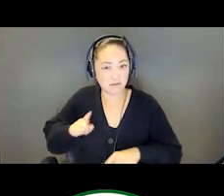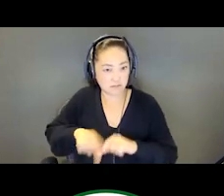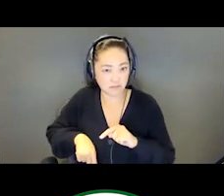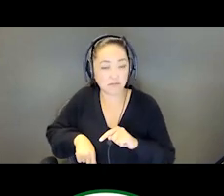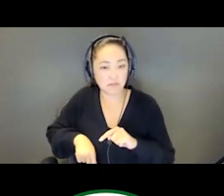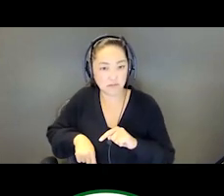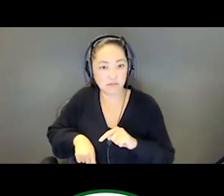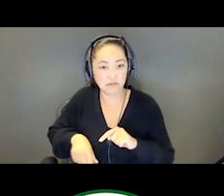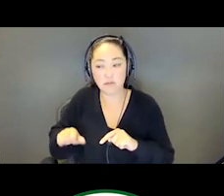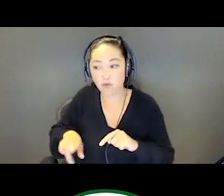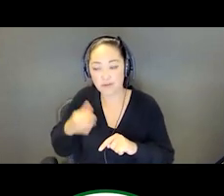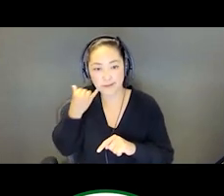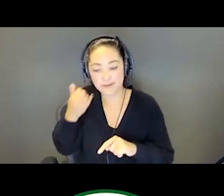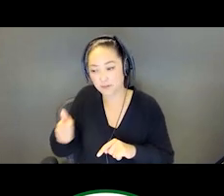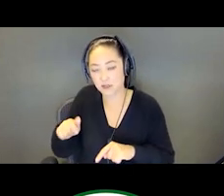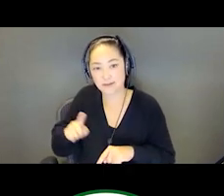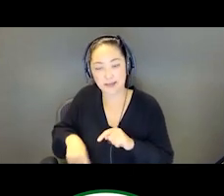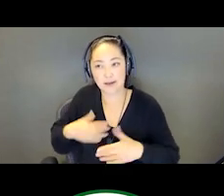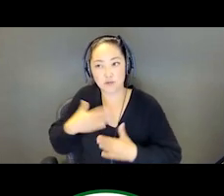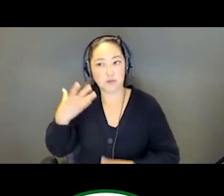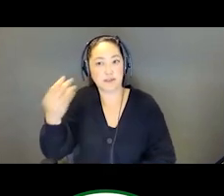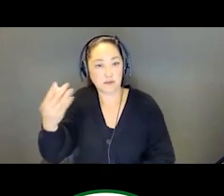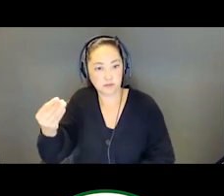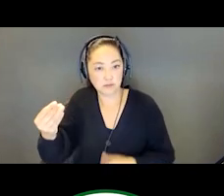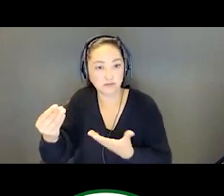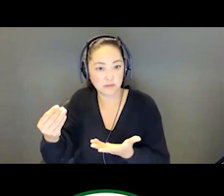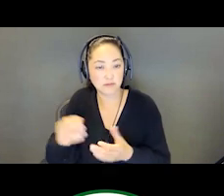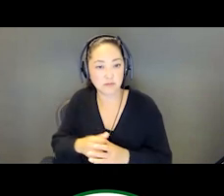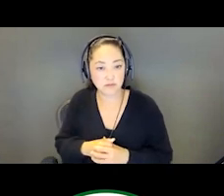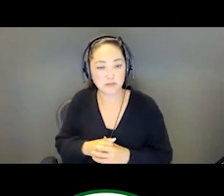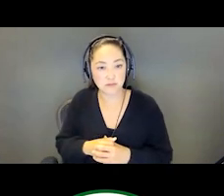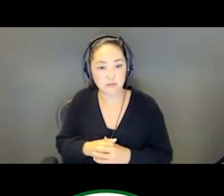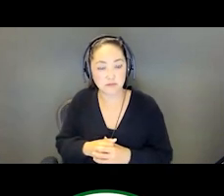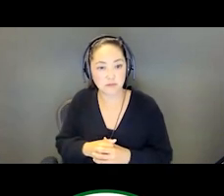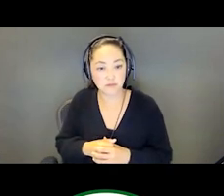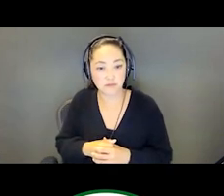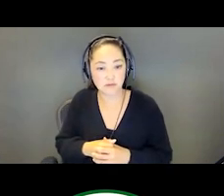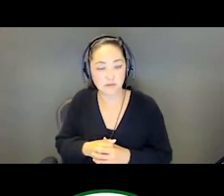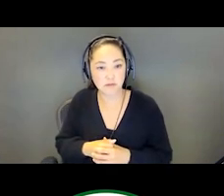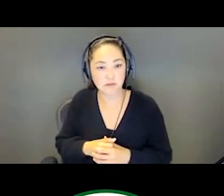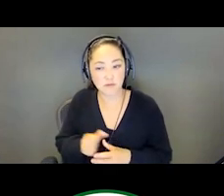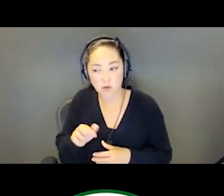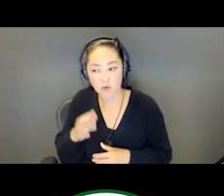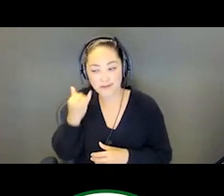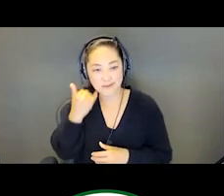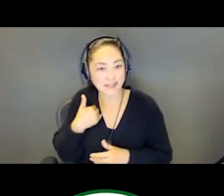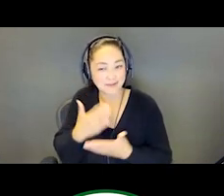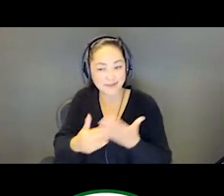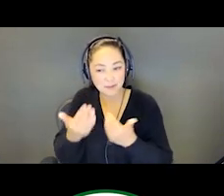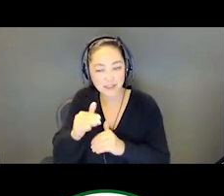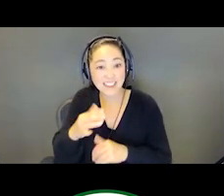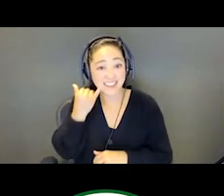To enjoy the outdoors. Can be, as I said, like, people with degenerative disease, people